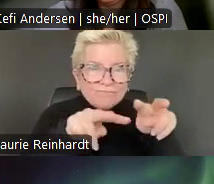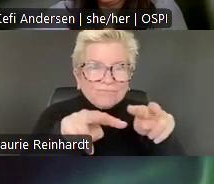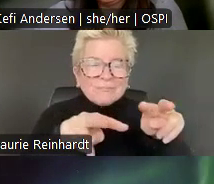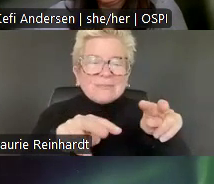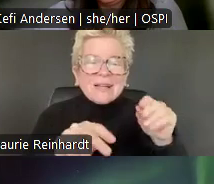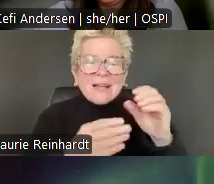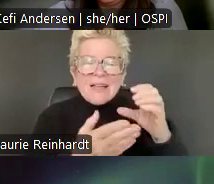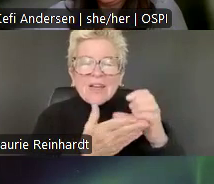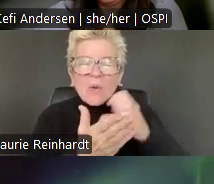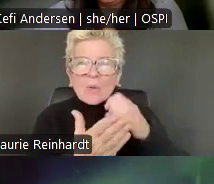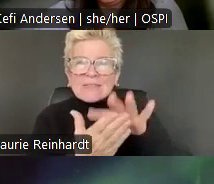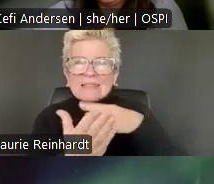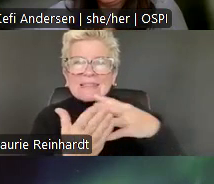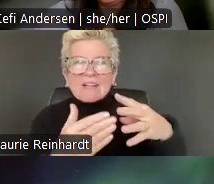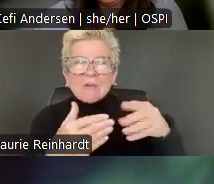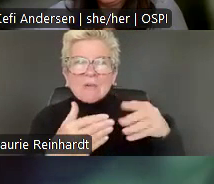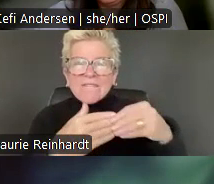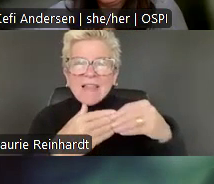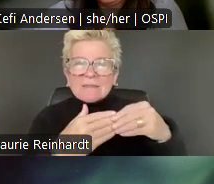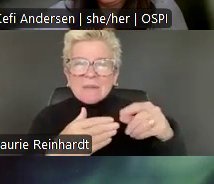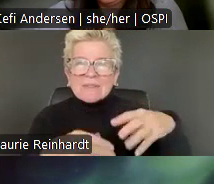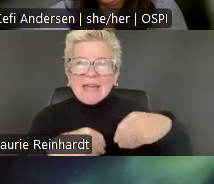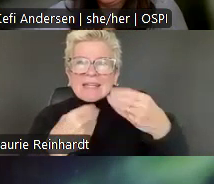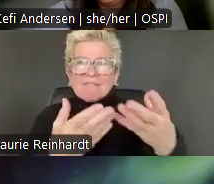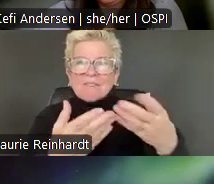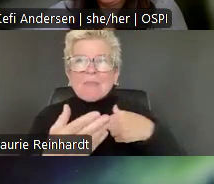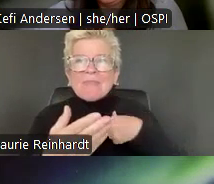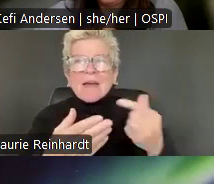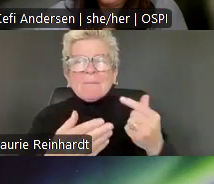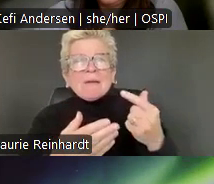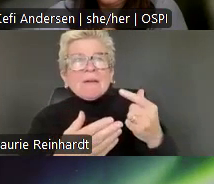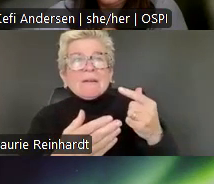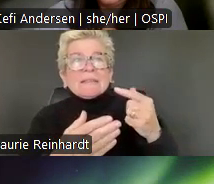schedule flexibilities that free up some schedule space so students have access uh